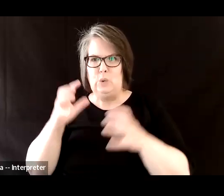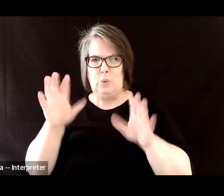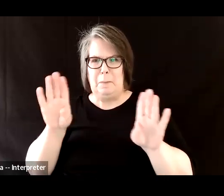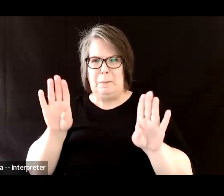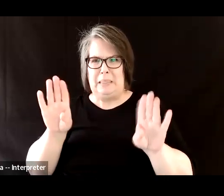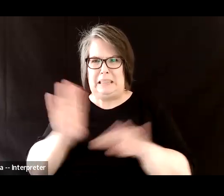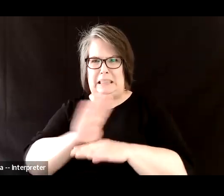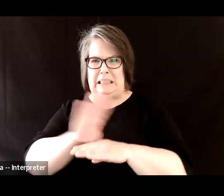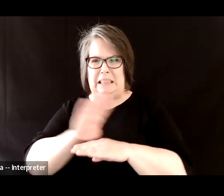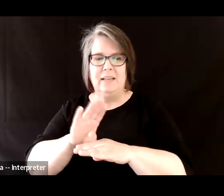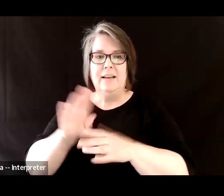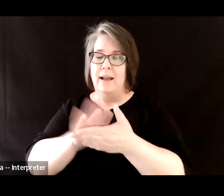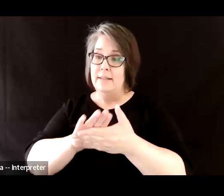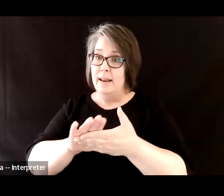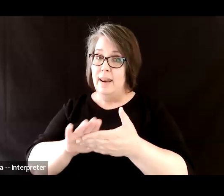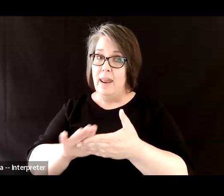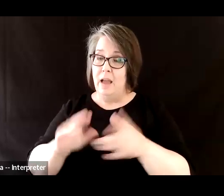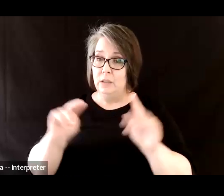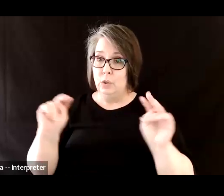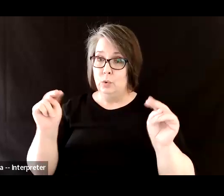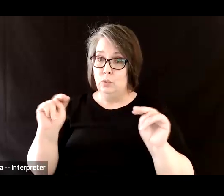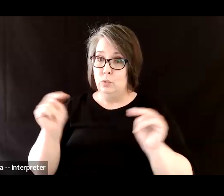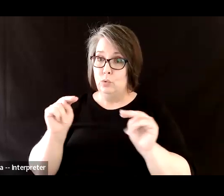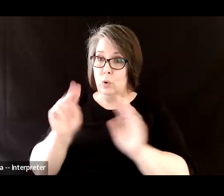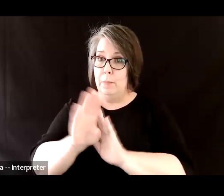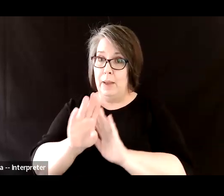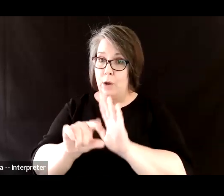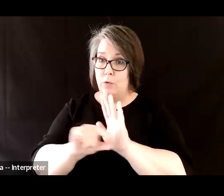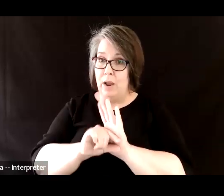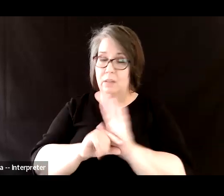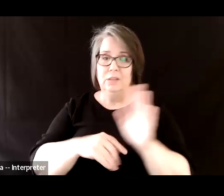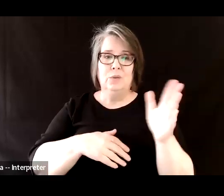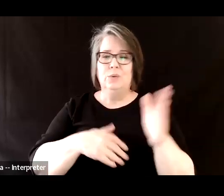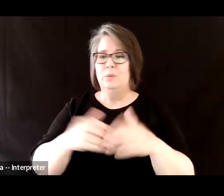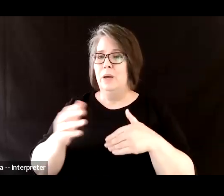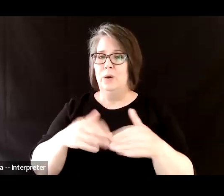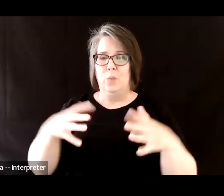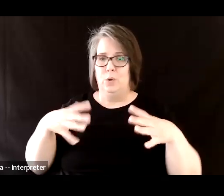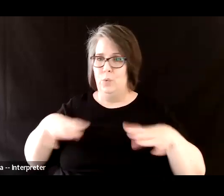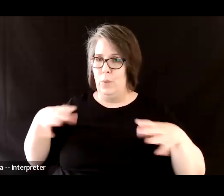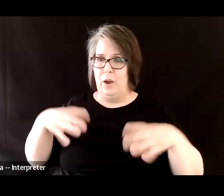It is a nice neutral color in the background so that regardless of what people are wearing as percentages it should